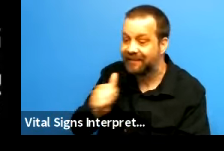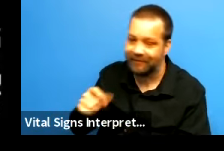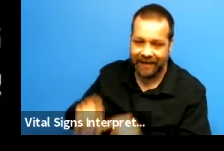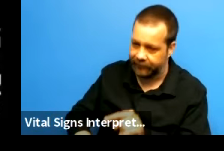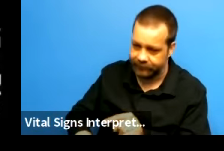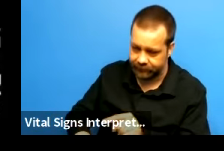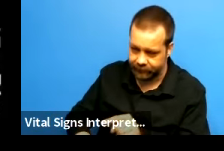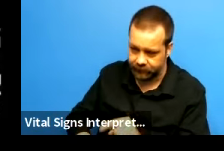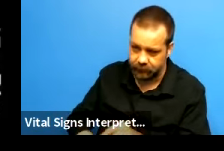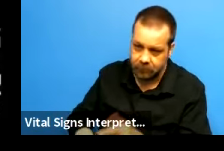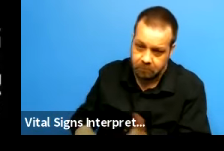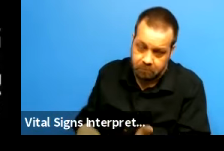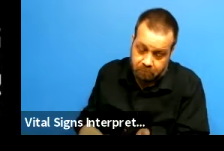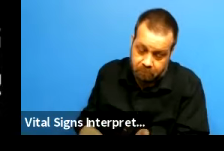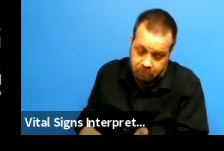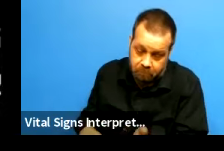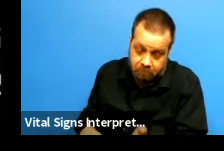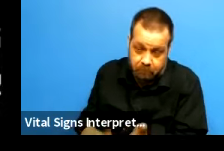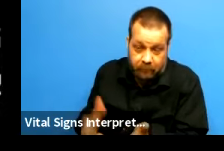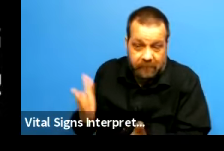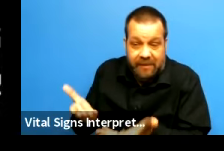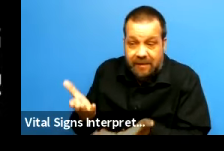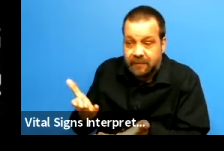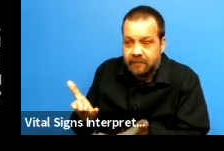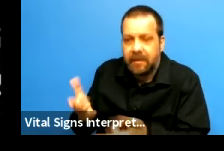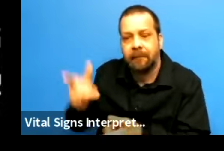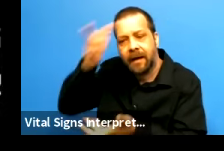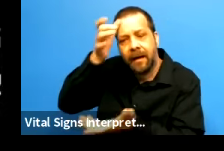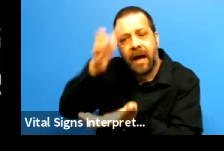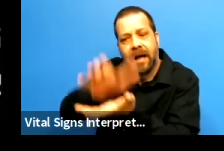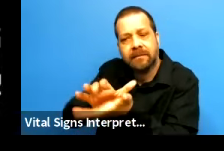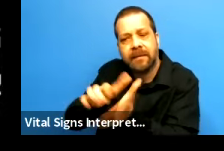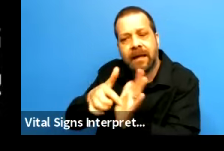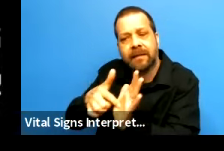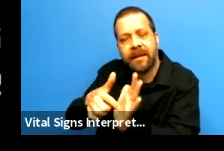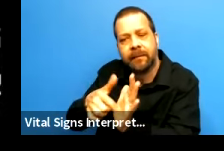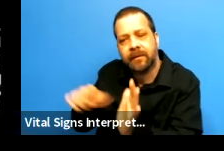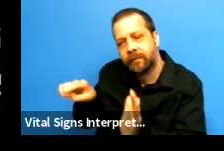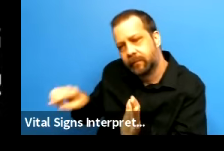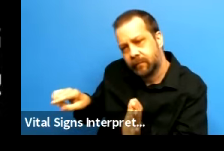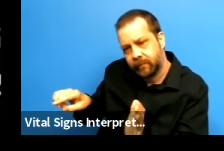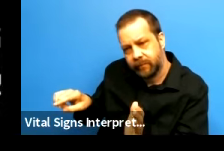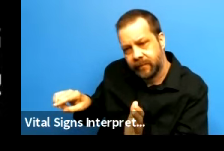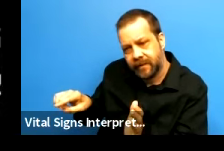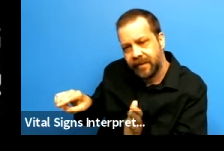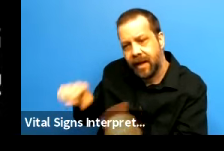So can it be a situation like my husband's where they work every other day